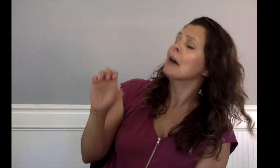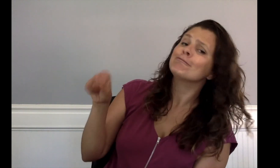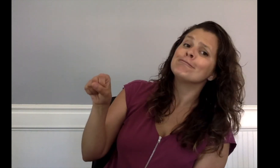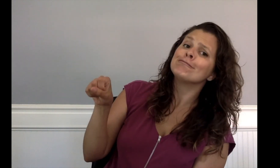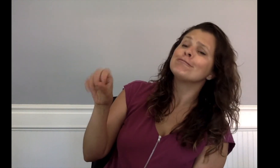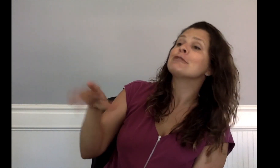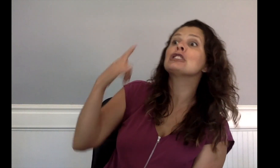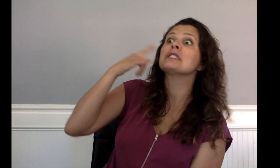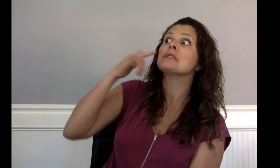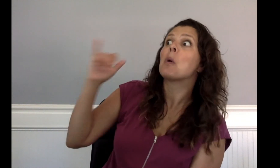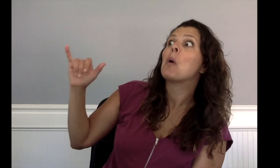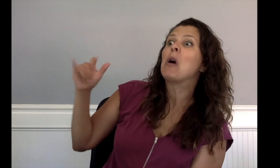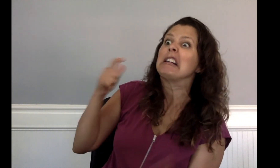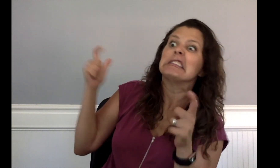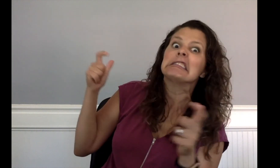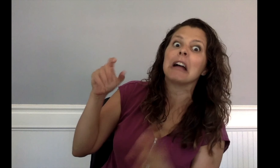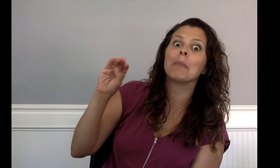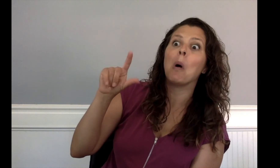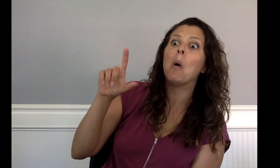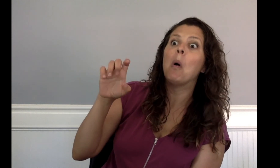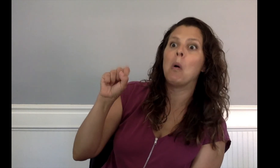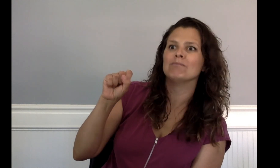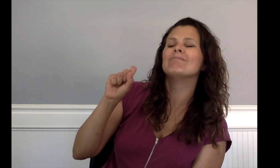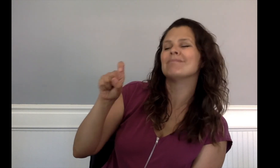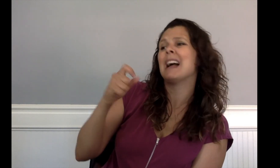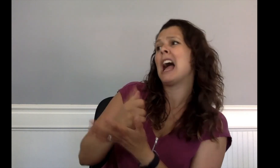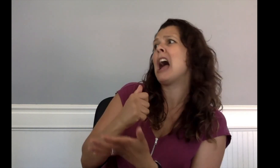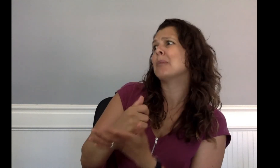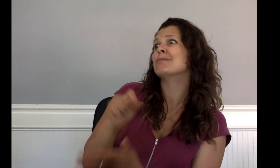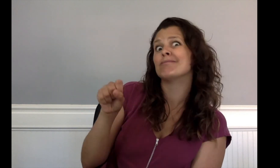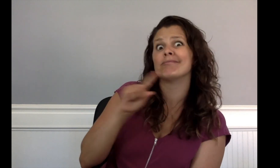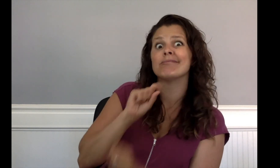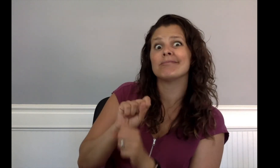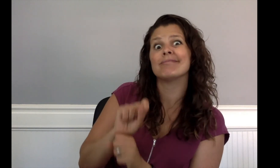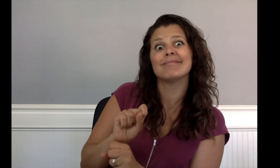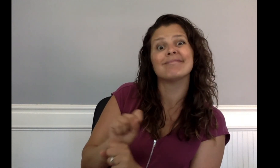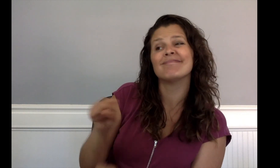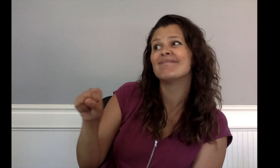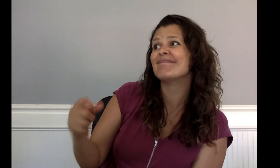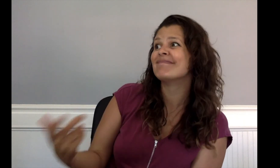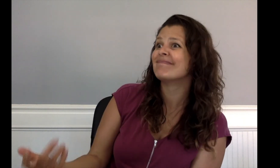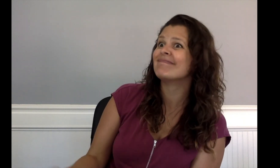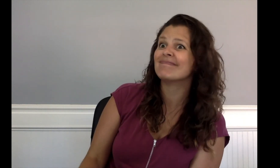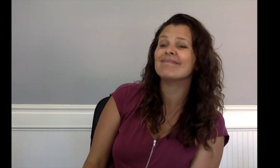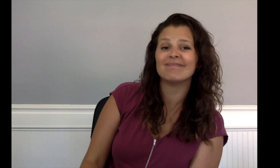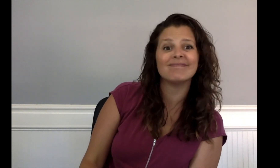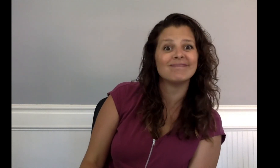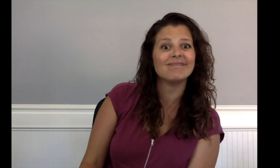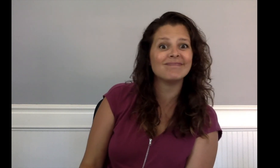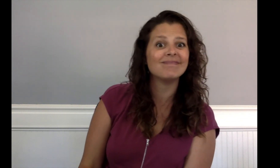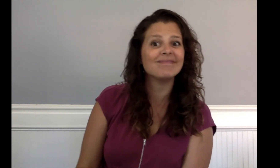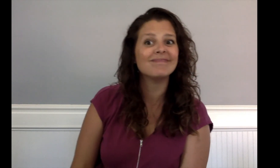“Giant golden moles do,” Charlie said. “I guess.”